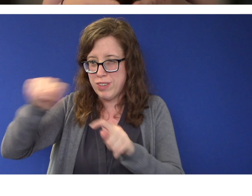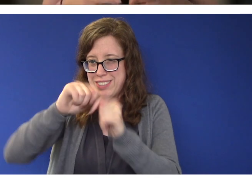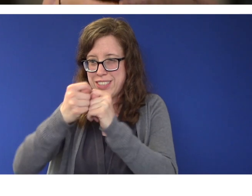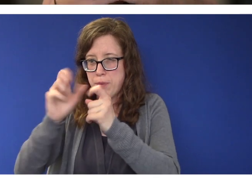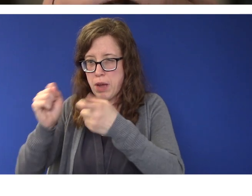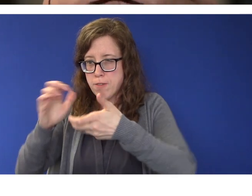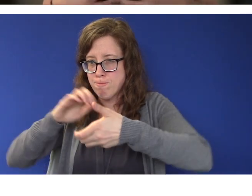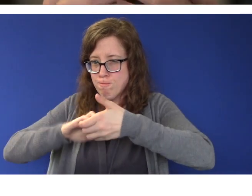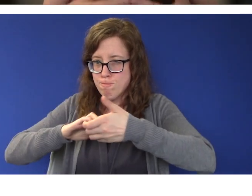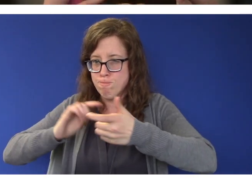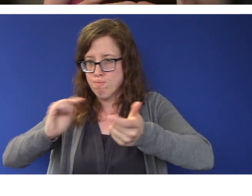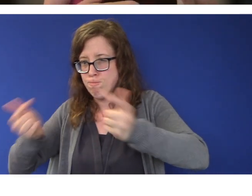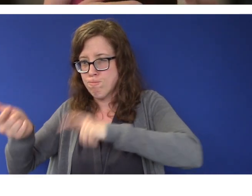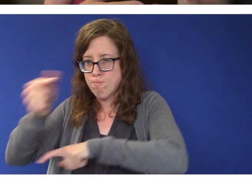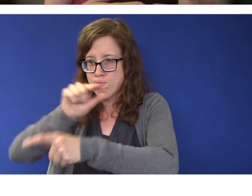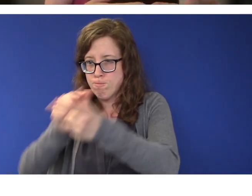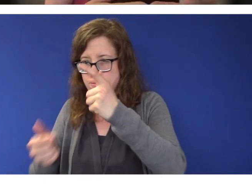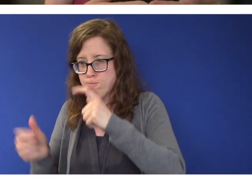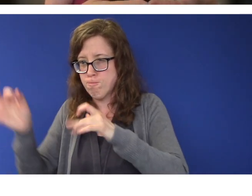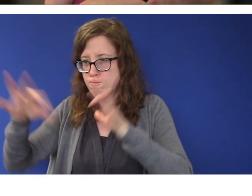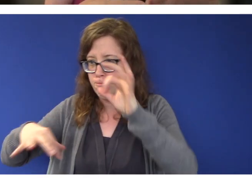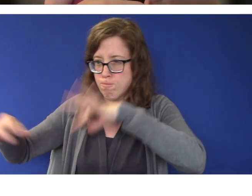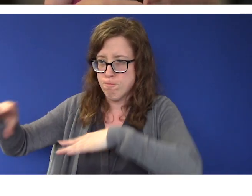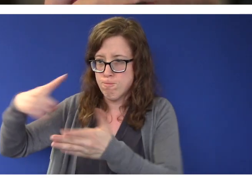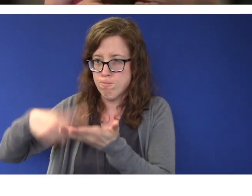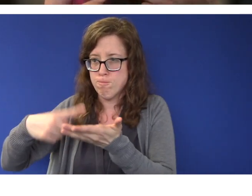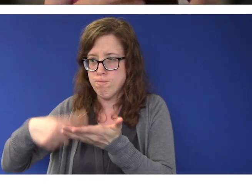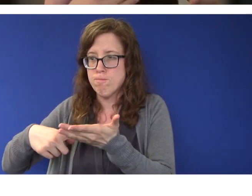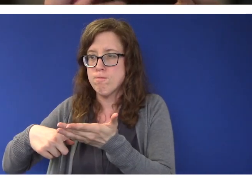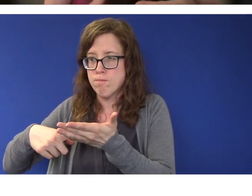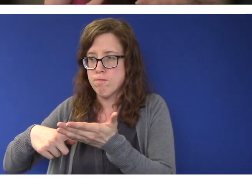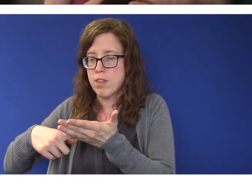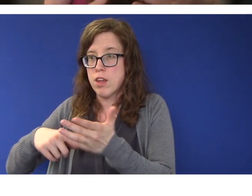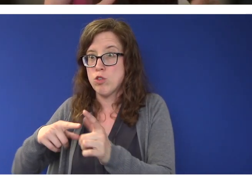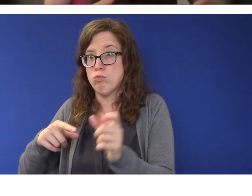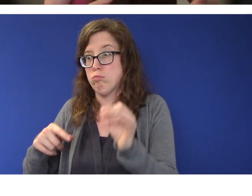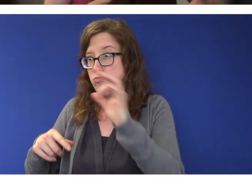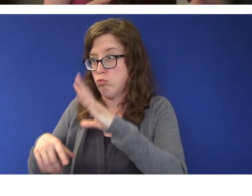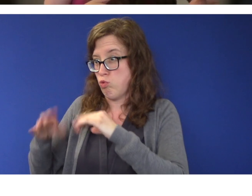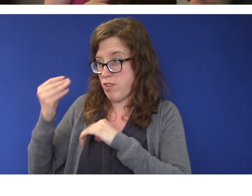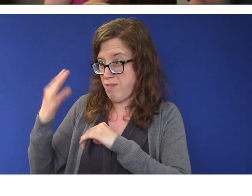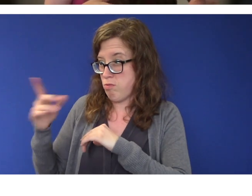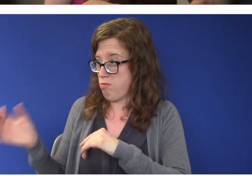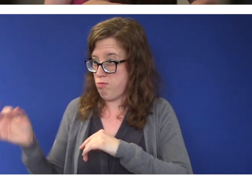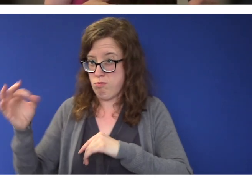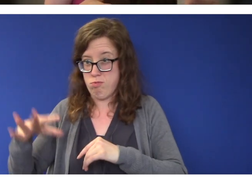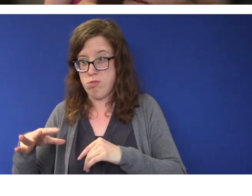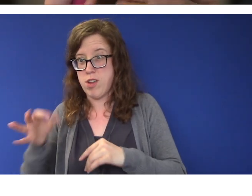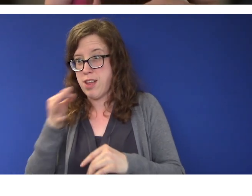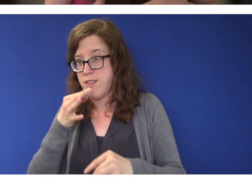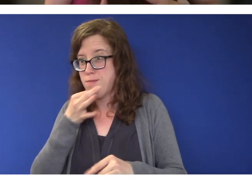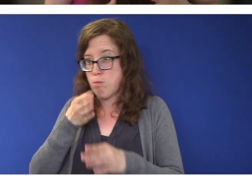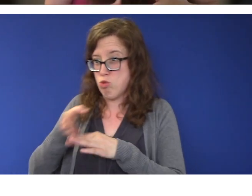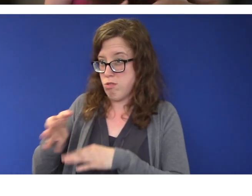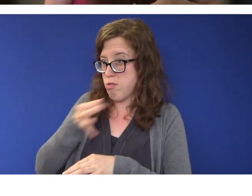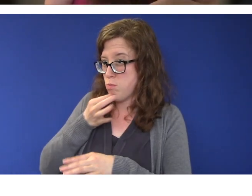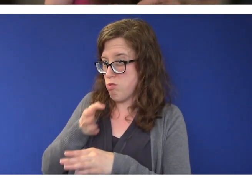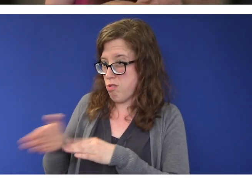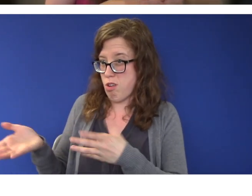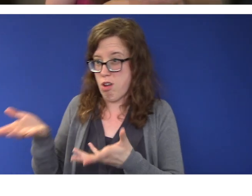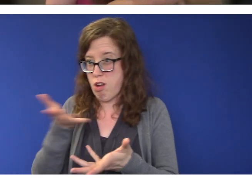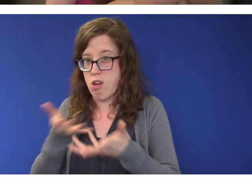can learn from your area of expertise and build upon your area with the expertise that they have.